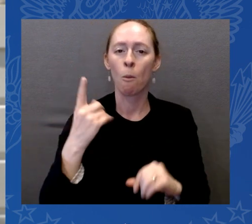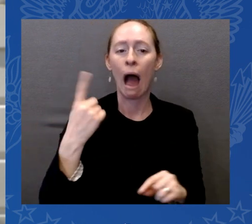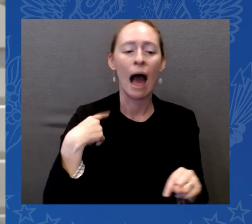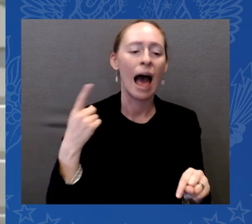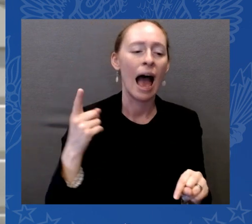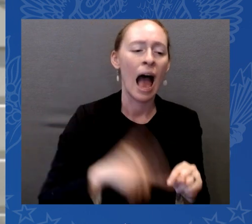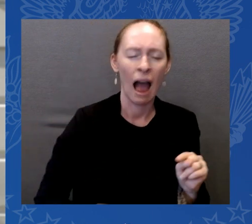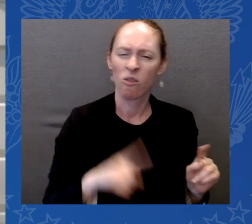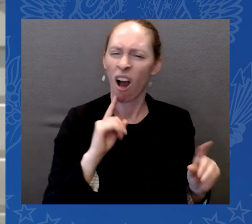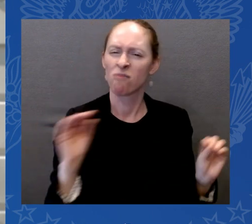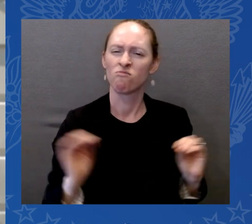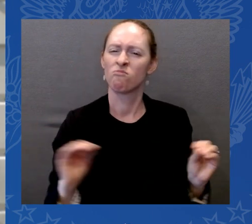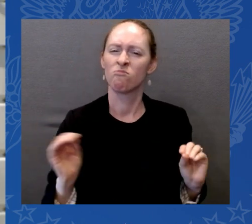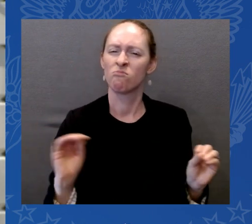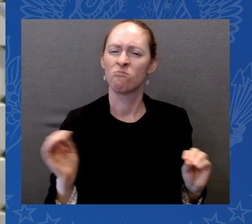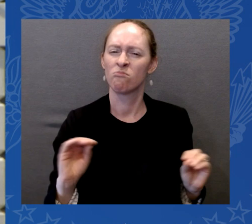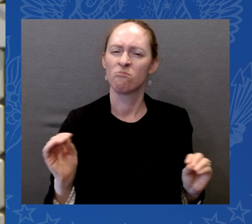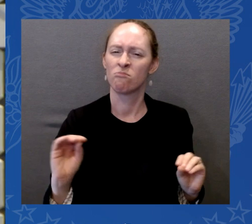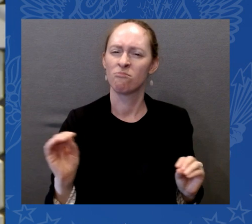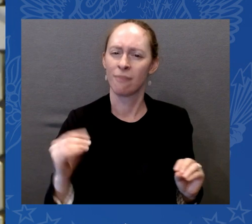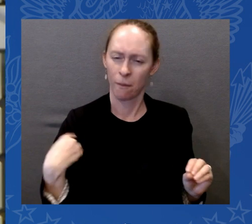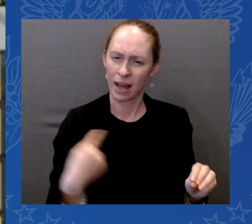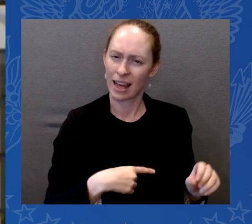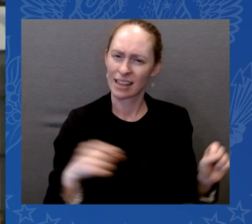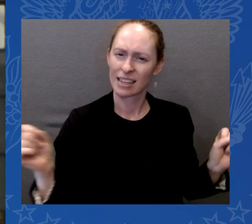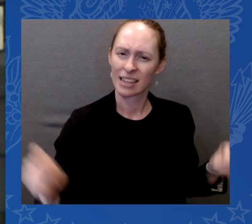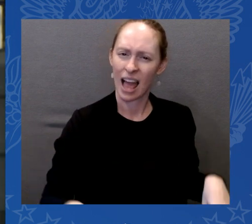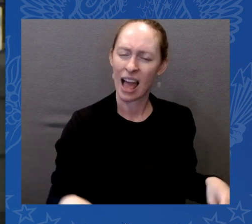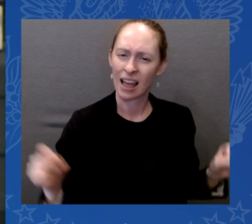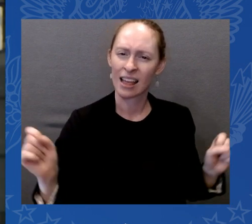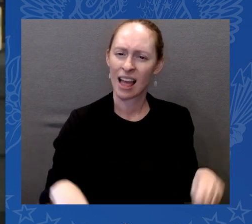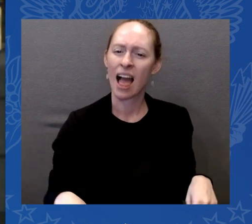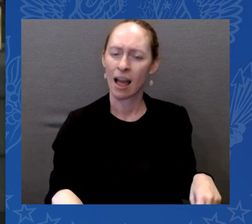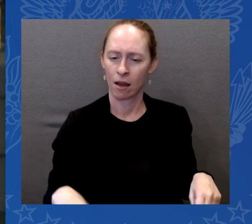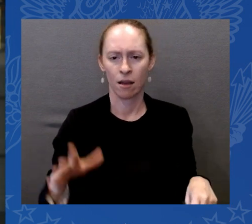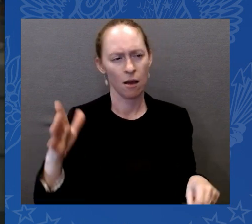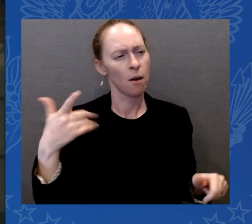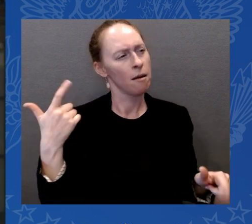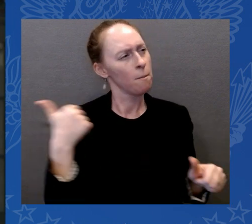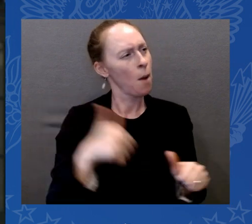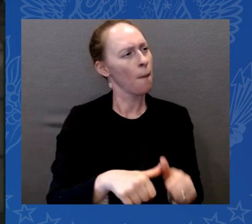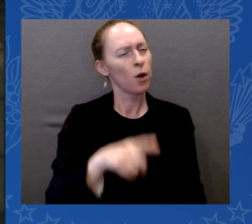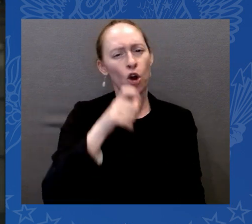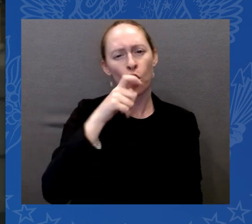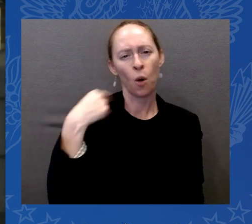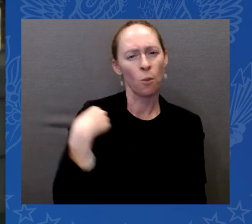And so, just remember who we are. If we stand together, there's nothing beyond our capacity.